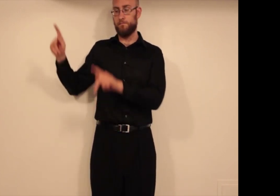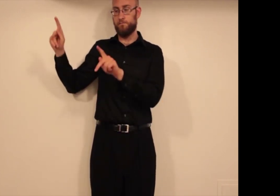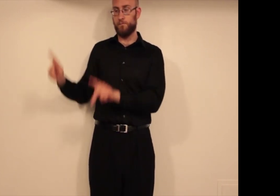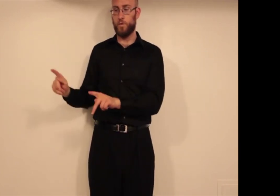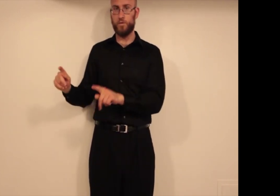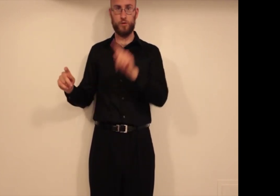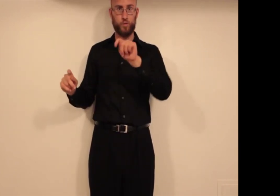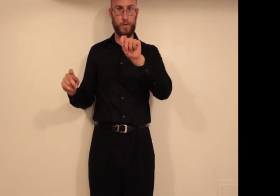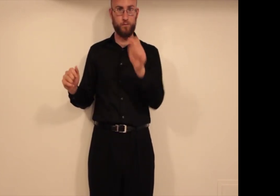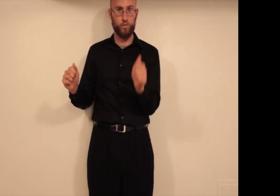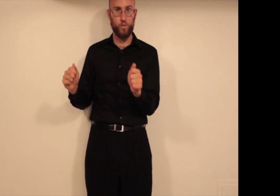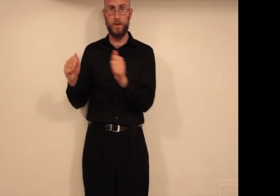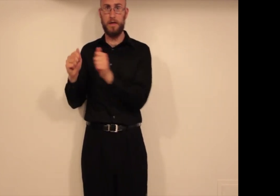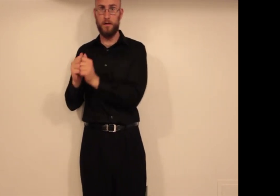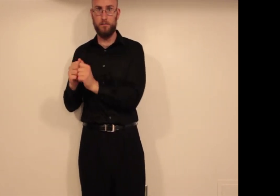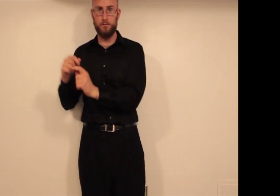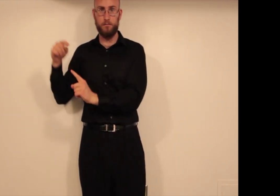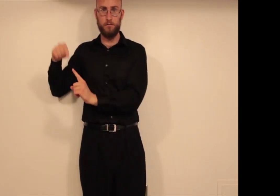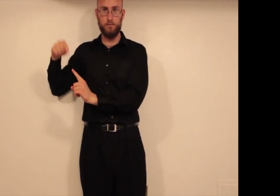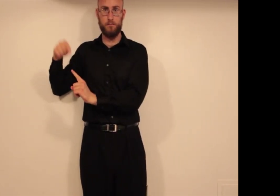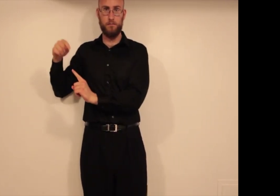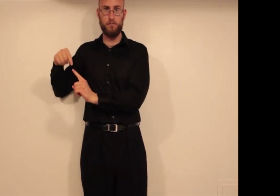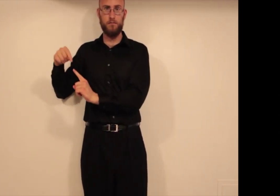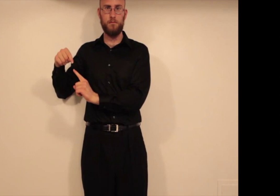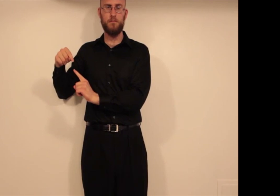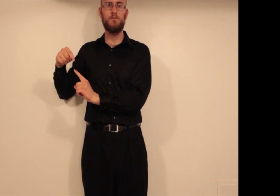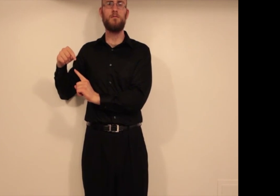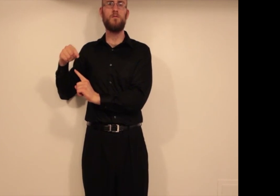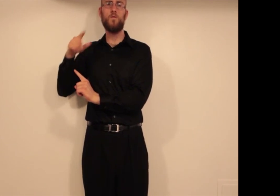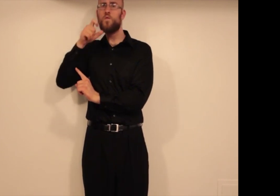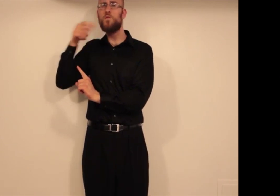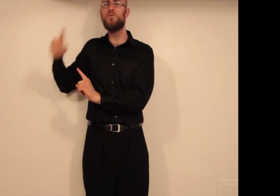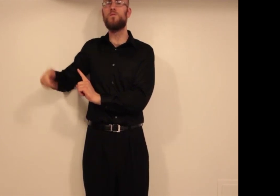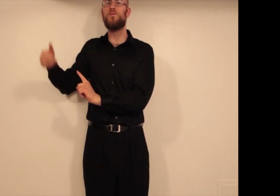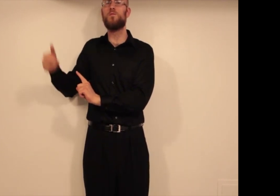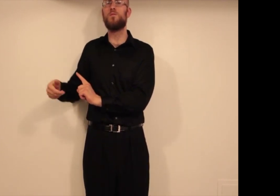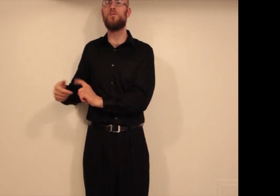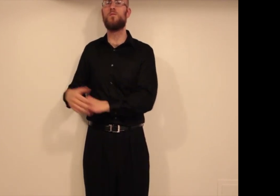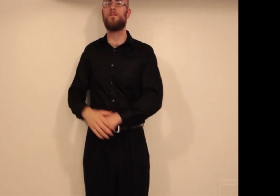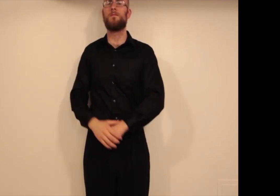With whom did you urinate outside?